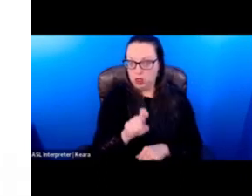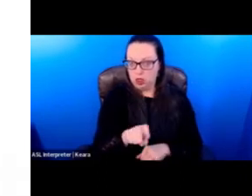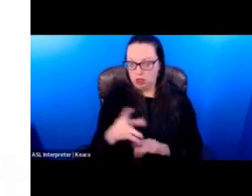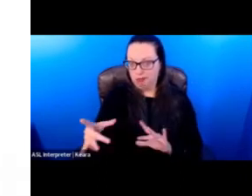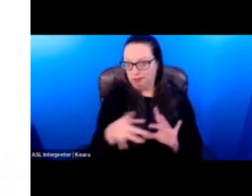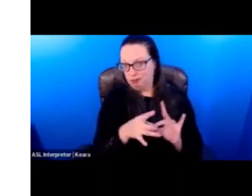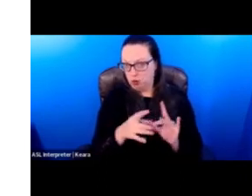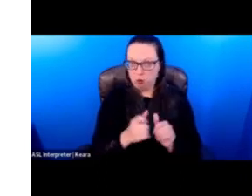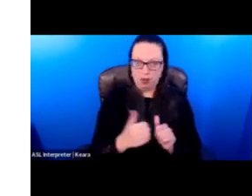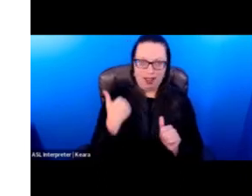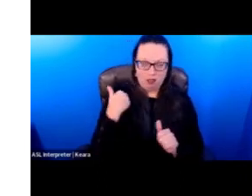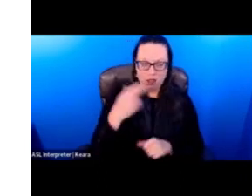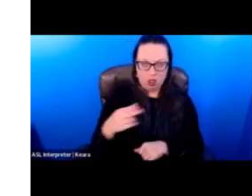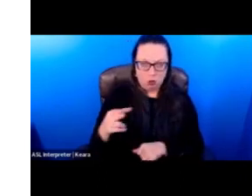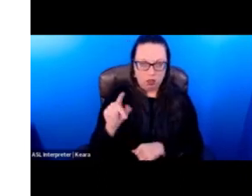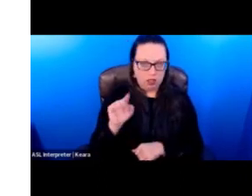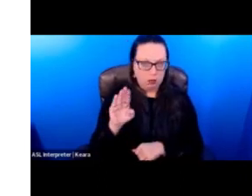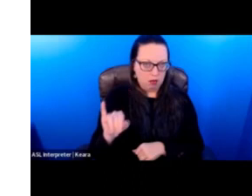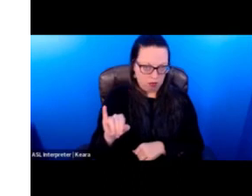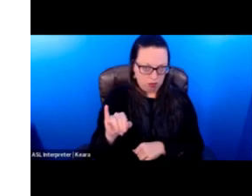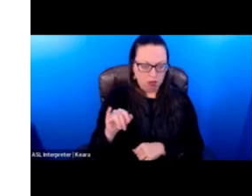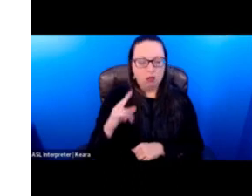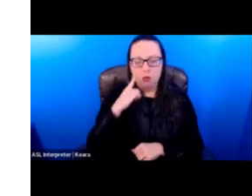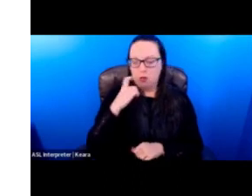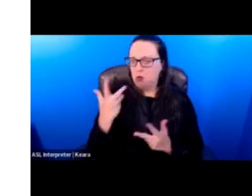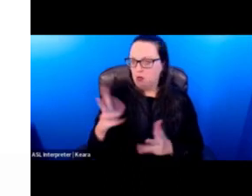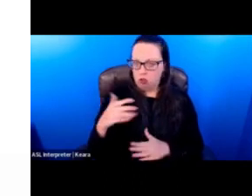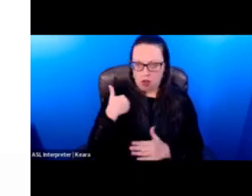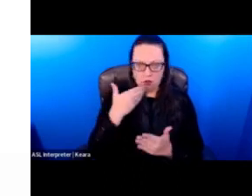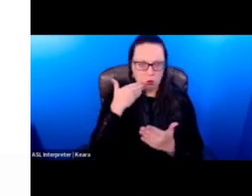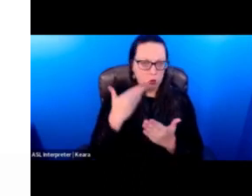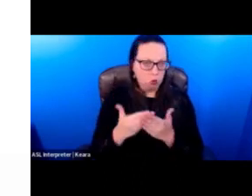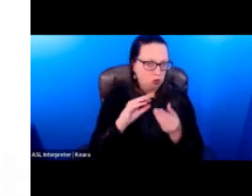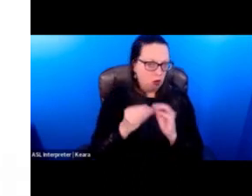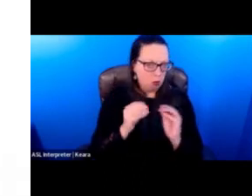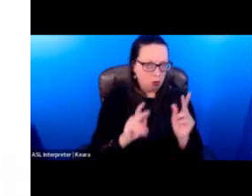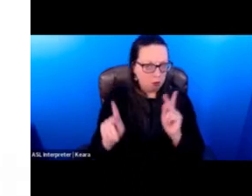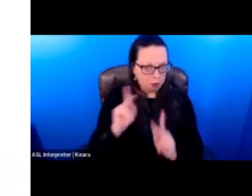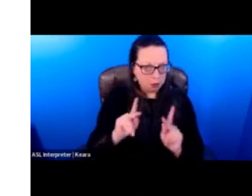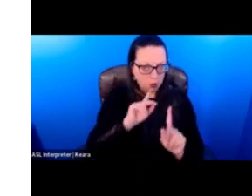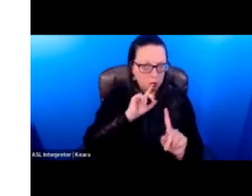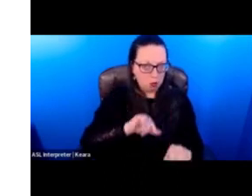having a history of traumatic brain injury because we have a good portion of individuals who report no history, and we have a